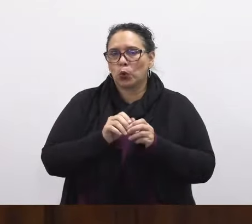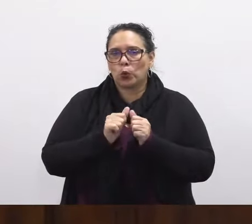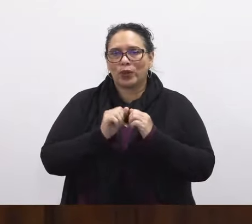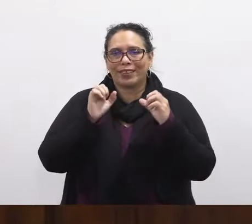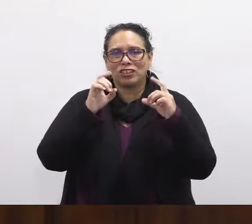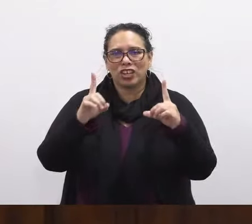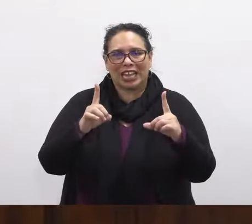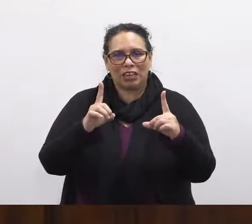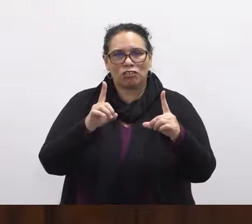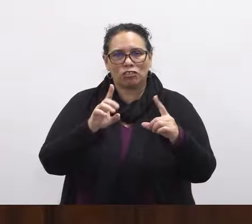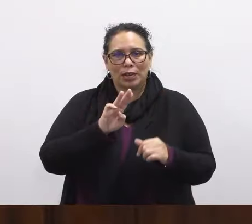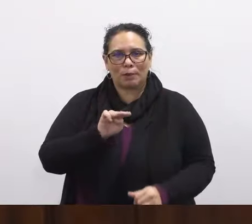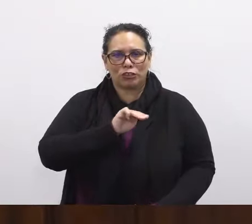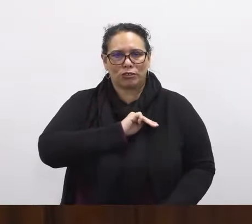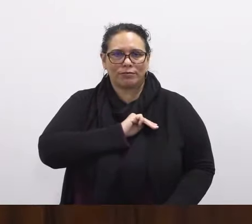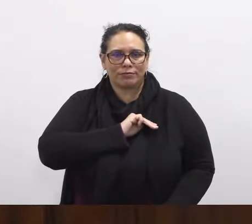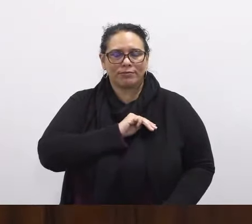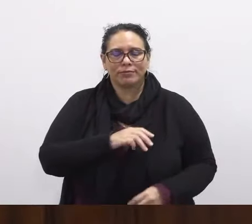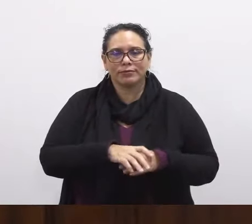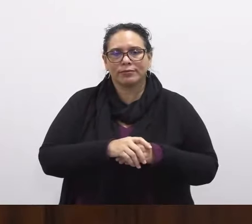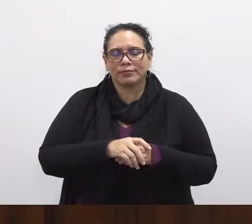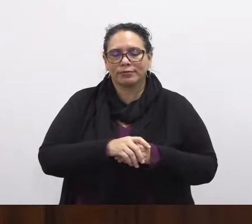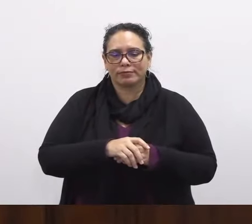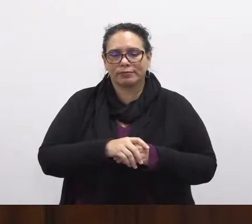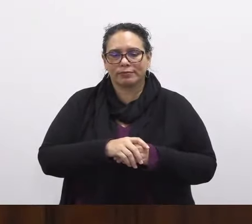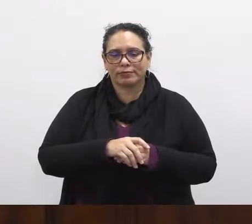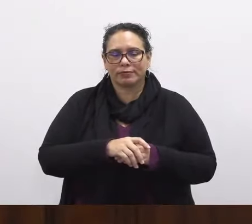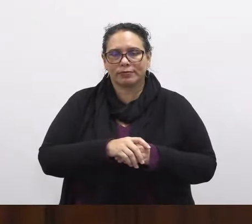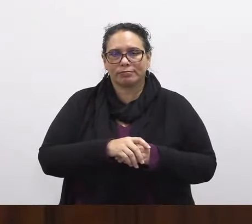Board member Kerr and in some ways, all of us that visited,